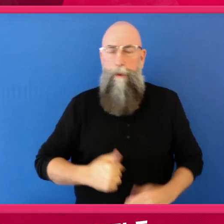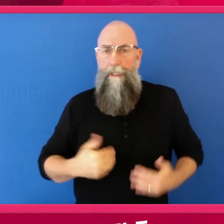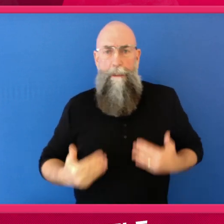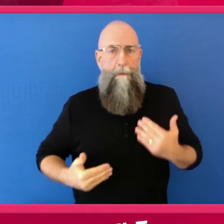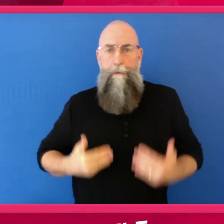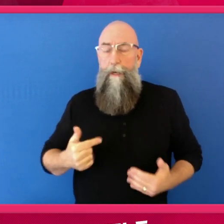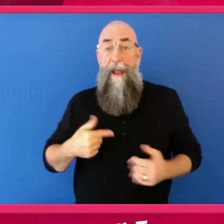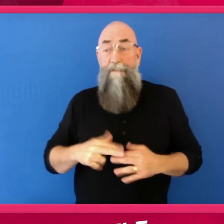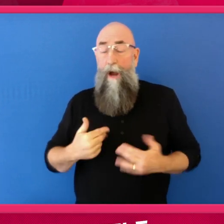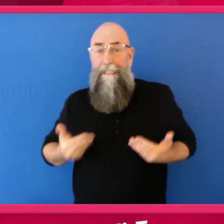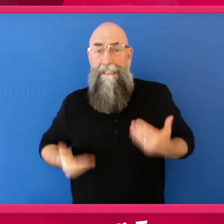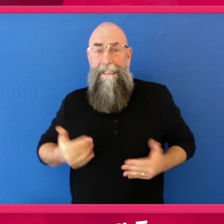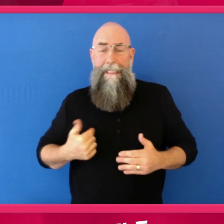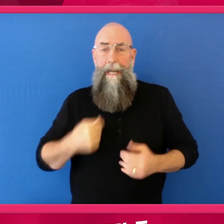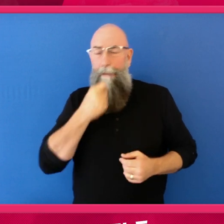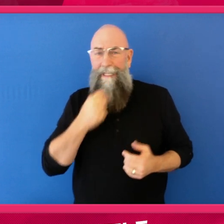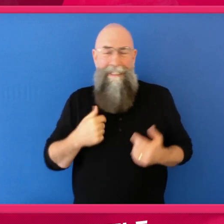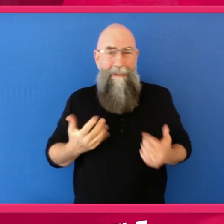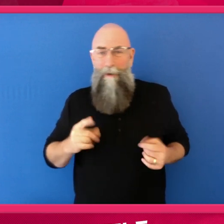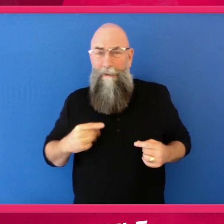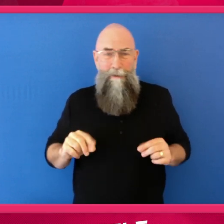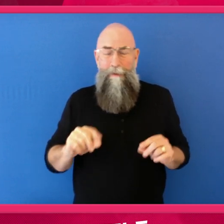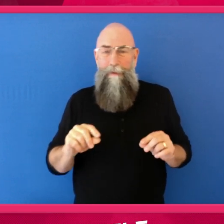training sessions, he's there and whenever you have the good training sessions, and the